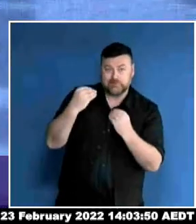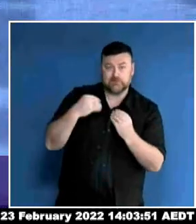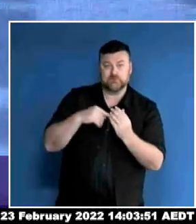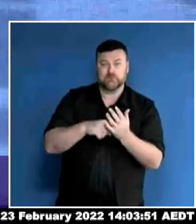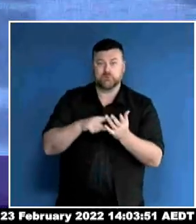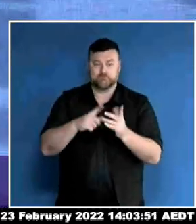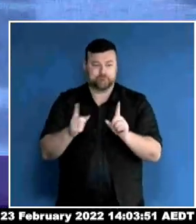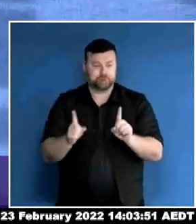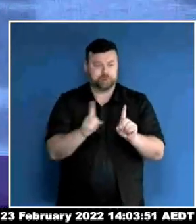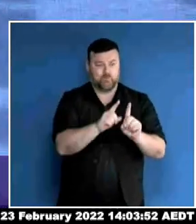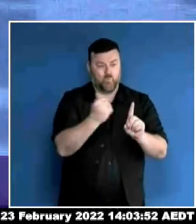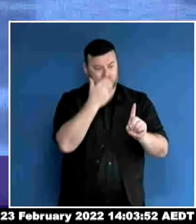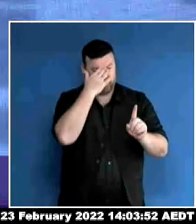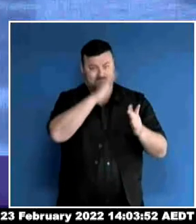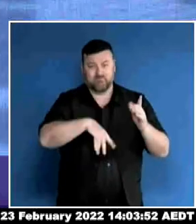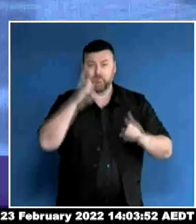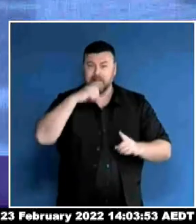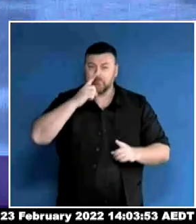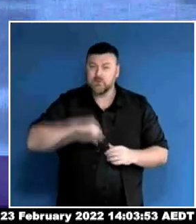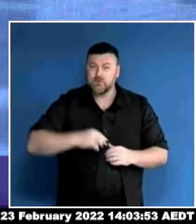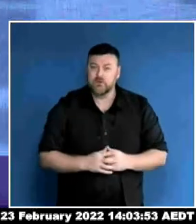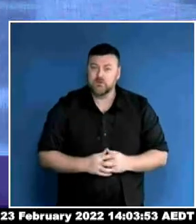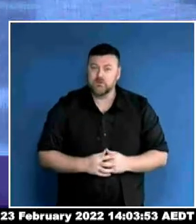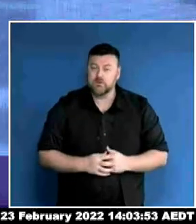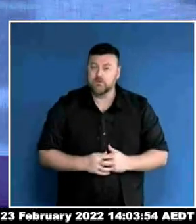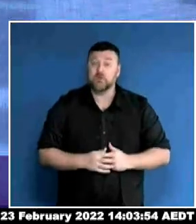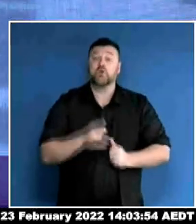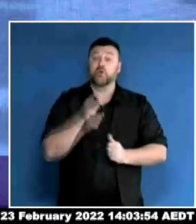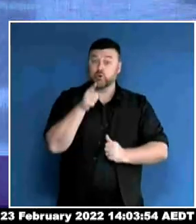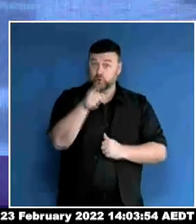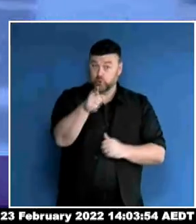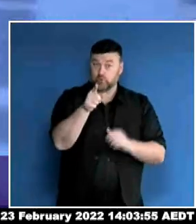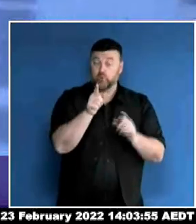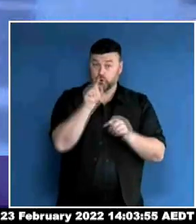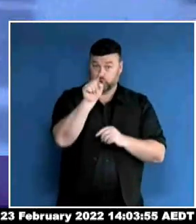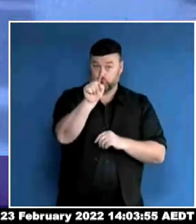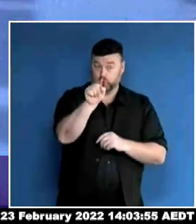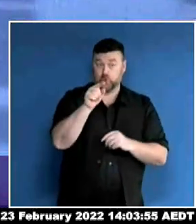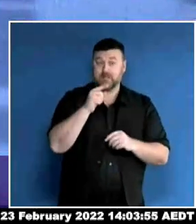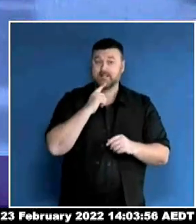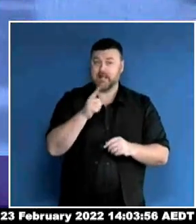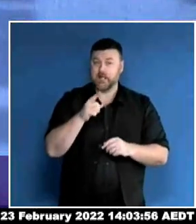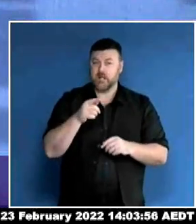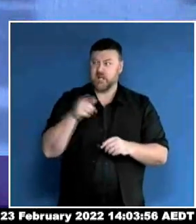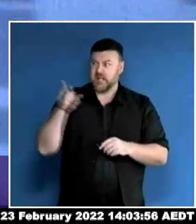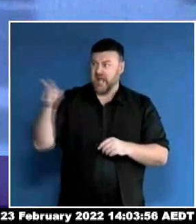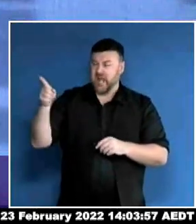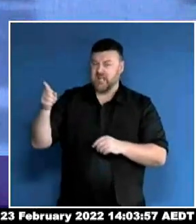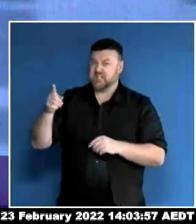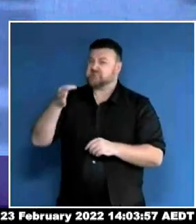You were also concerned that you were not told very much about how the BusyBeans program would run.